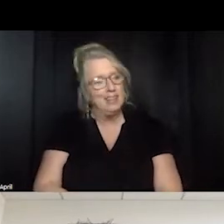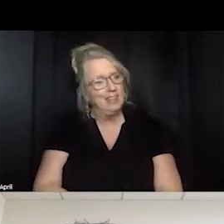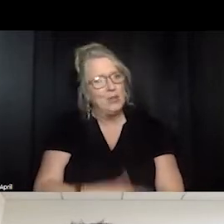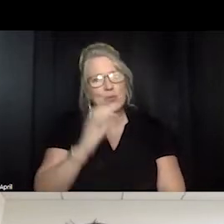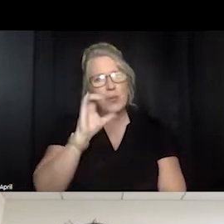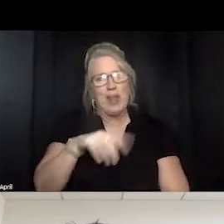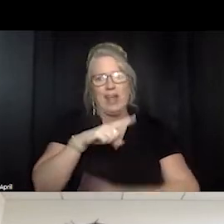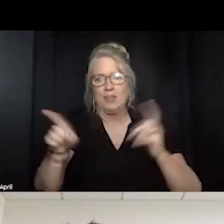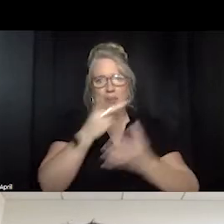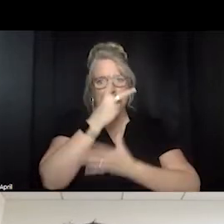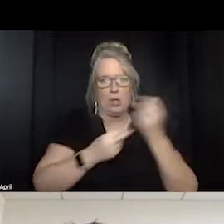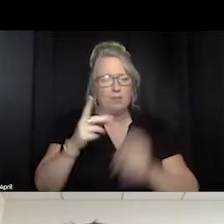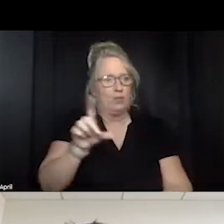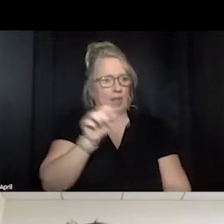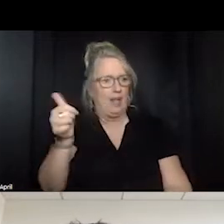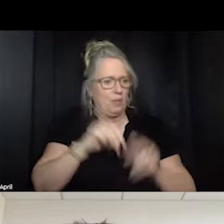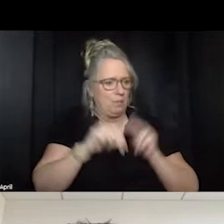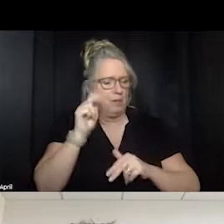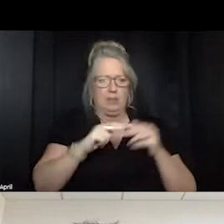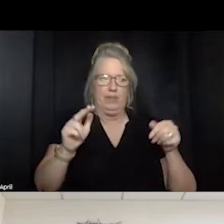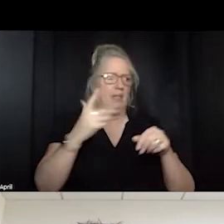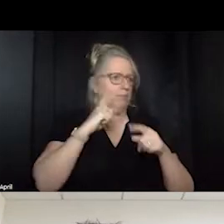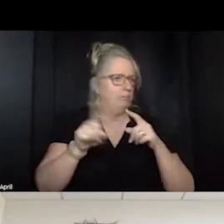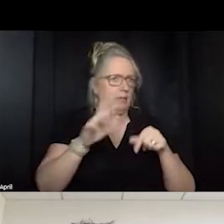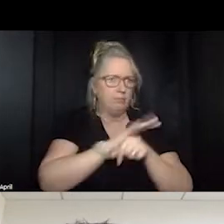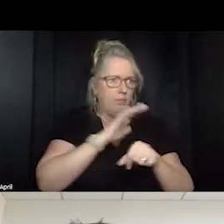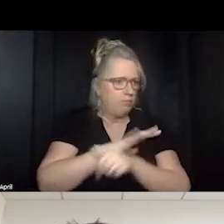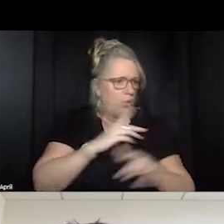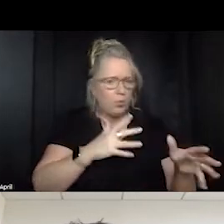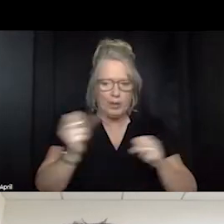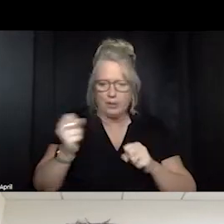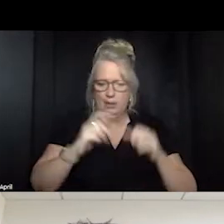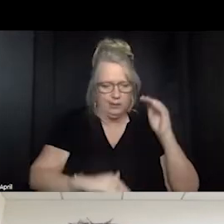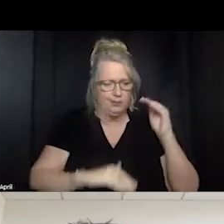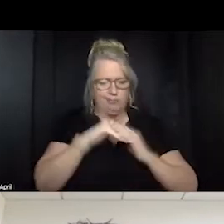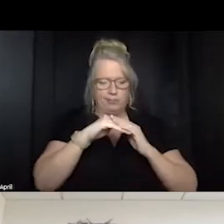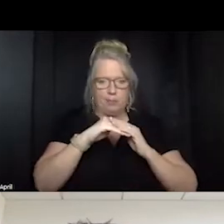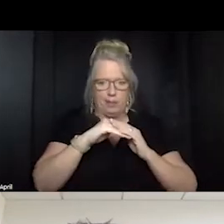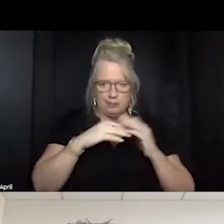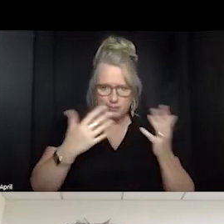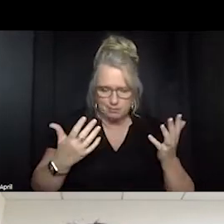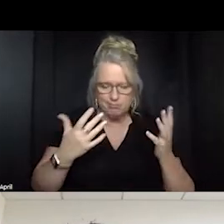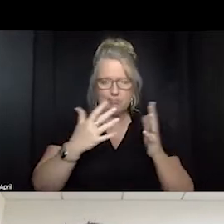BOTH OF THE OTHER BUILDINGS, GET FULL QUICK. WE GET TO CAPACITY. AND THE NEED IS THERE IN